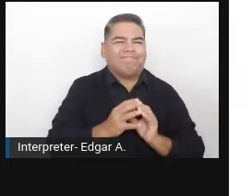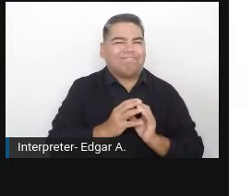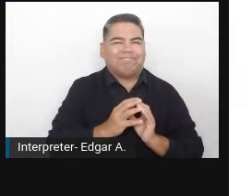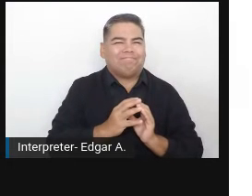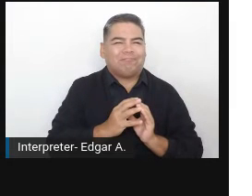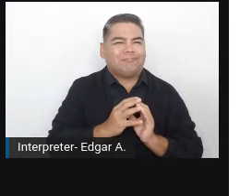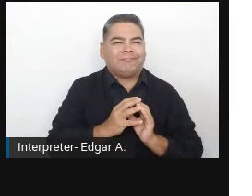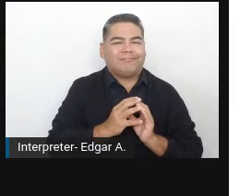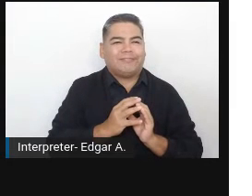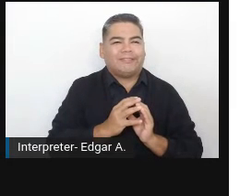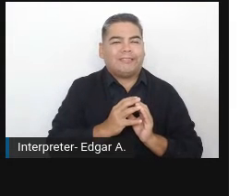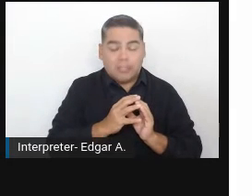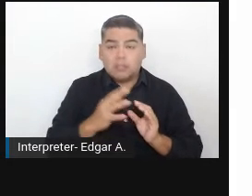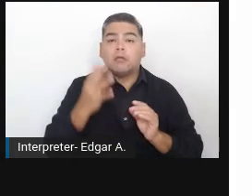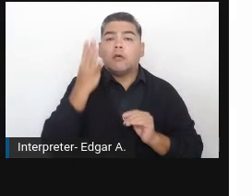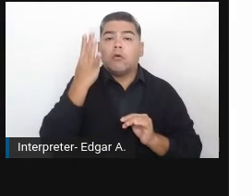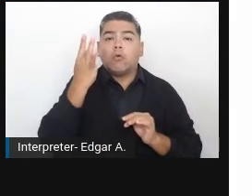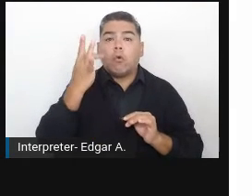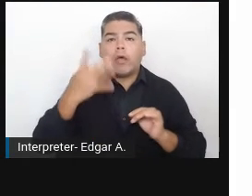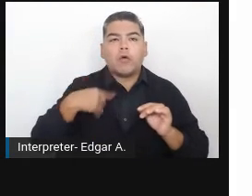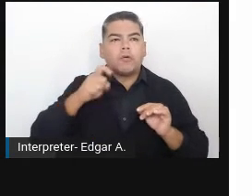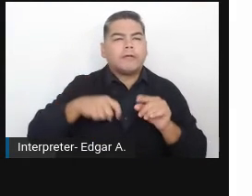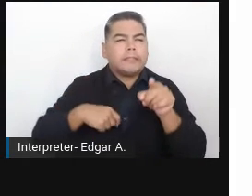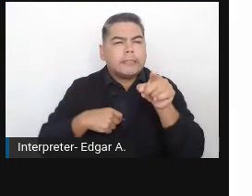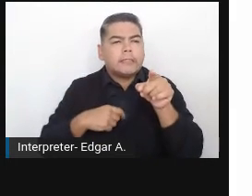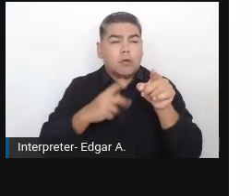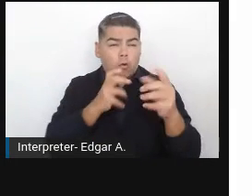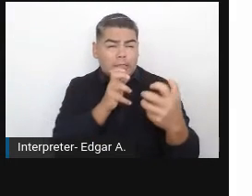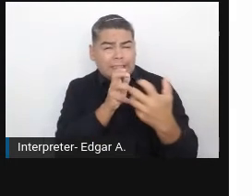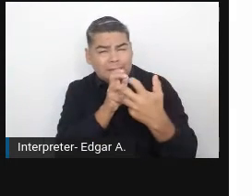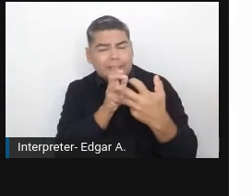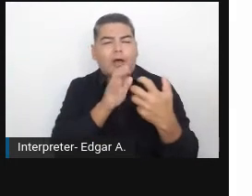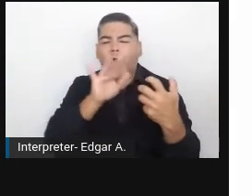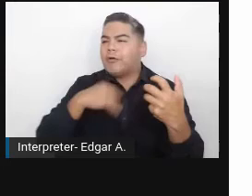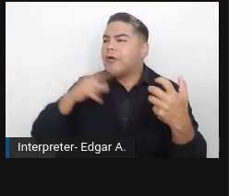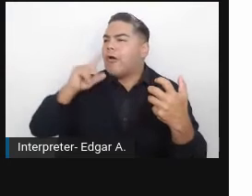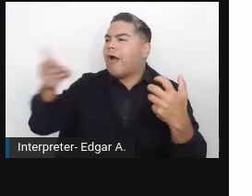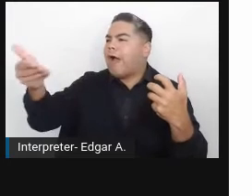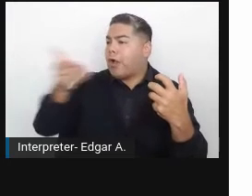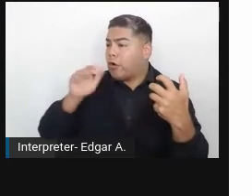We had to look at hiring an open edX specialist, which wasn't really the idea.